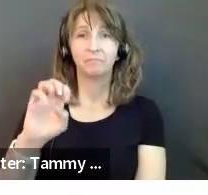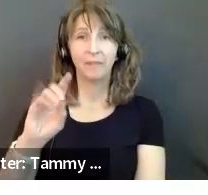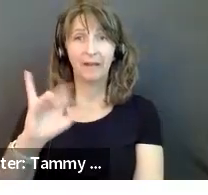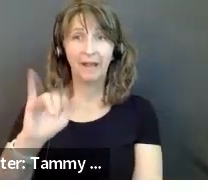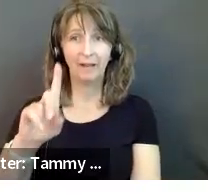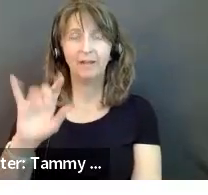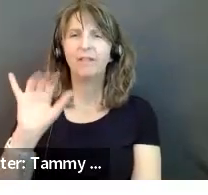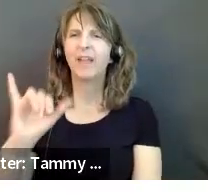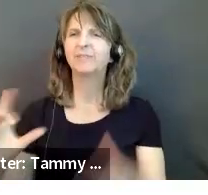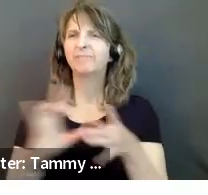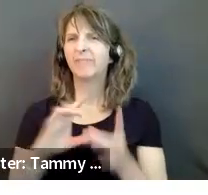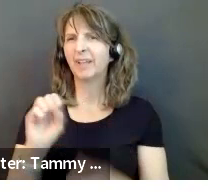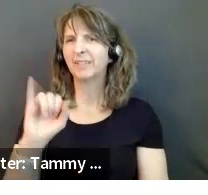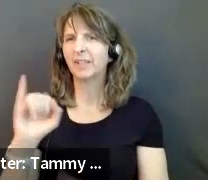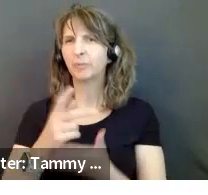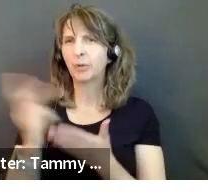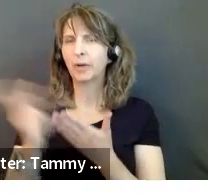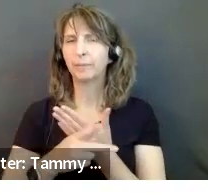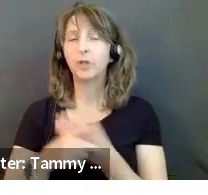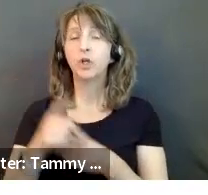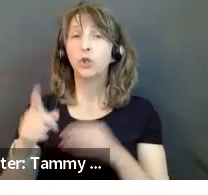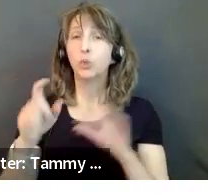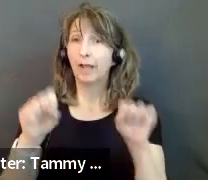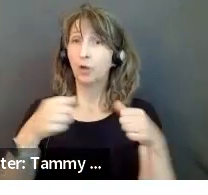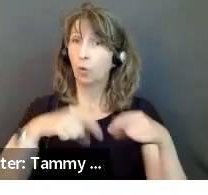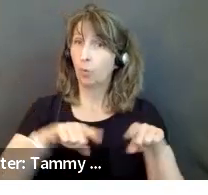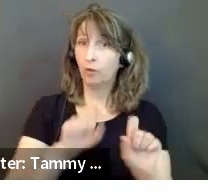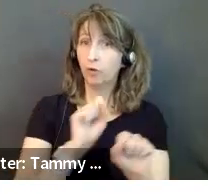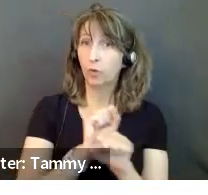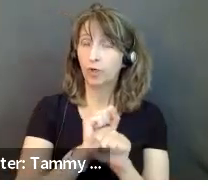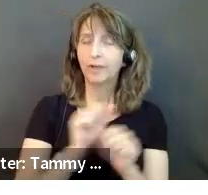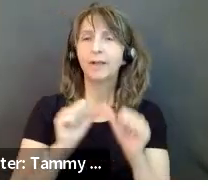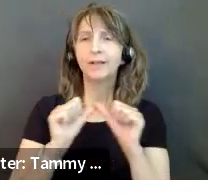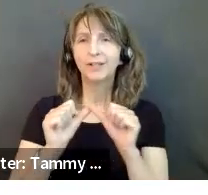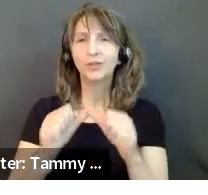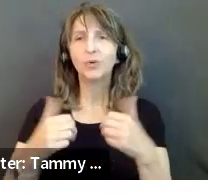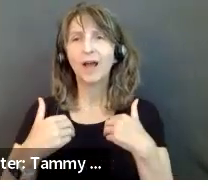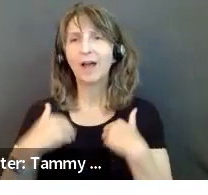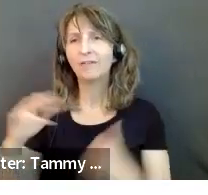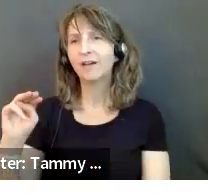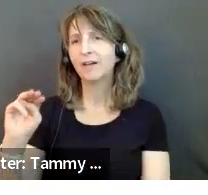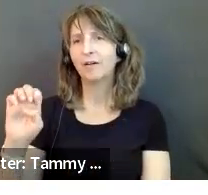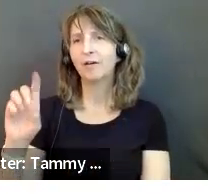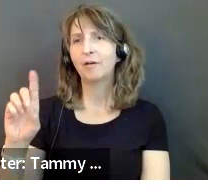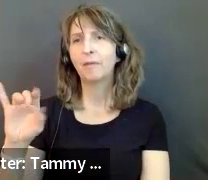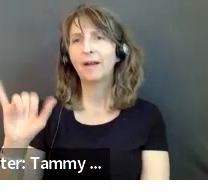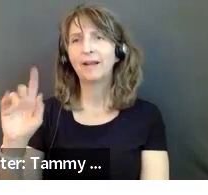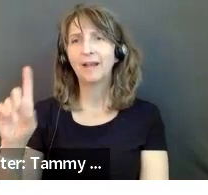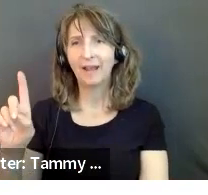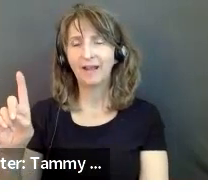You can while employed continue to receive Medicaid whether you're receiving an SSI benefits check or not.